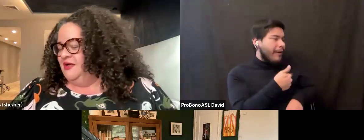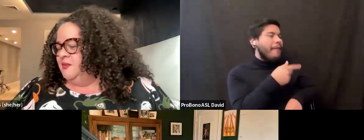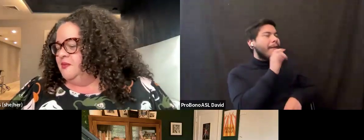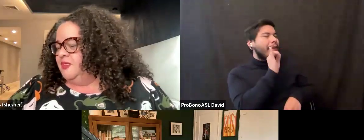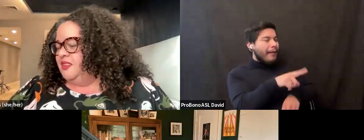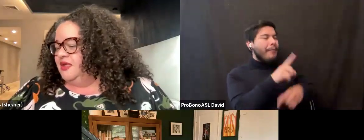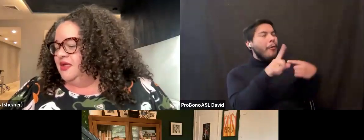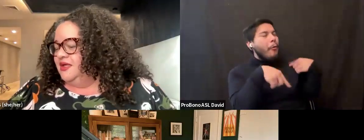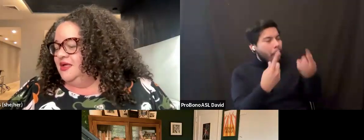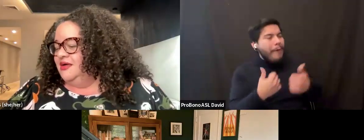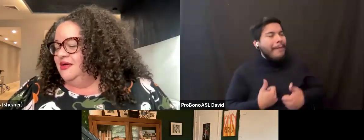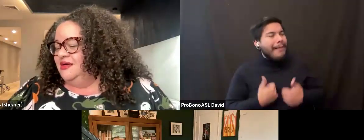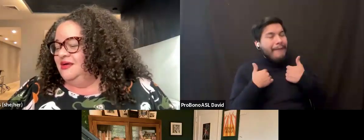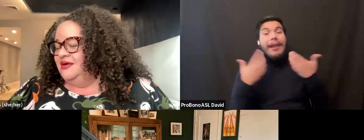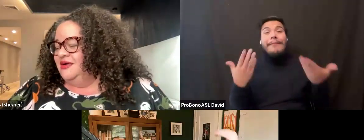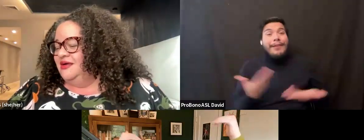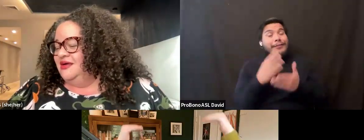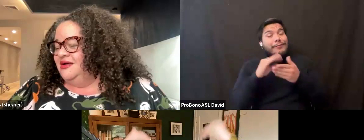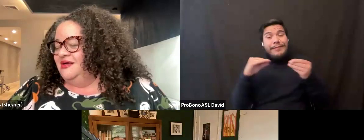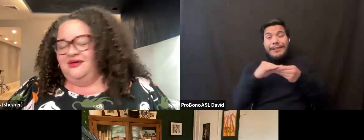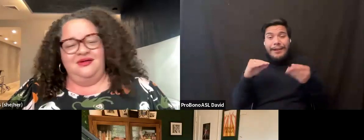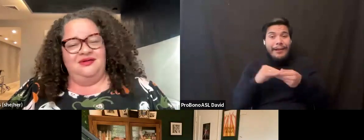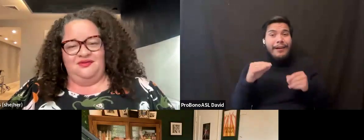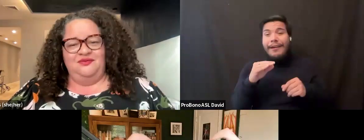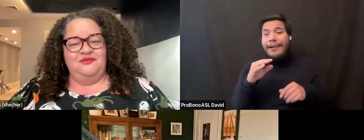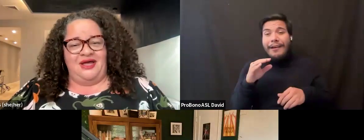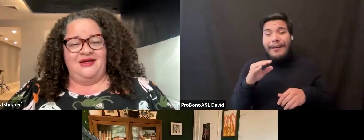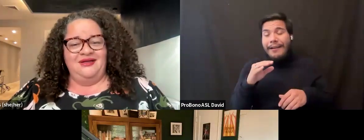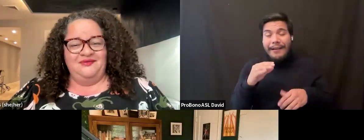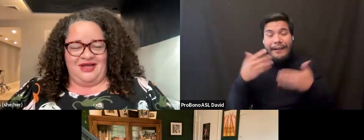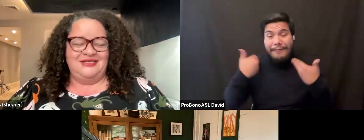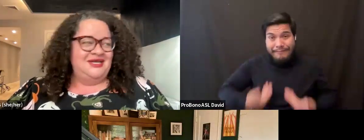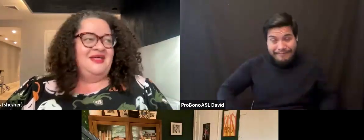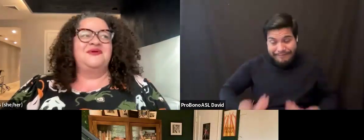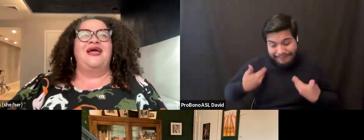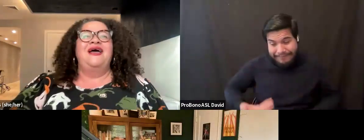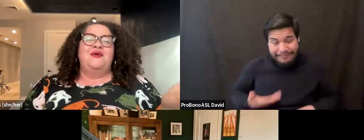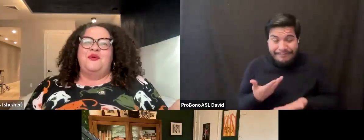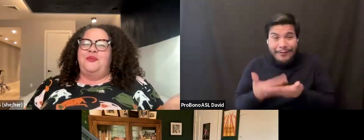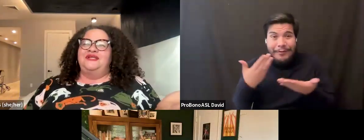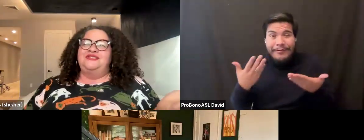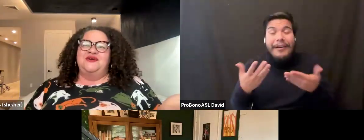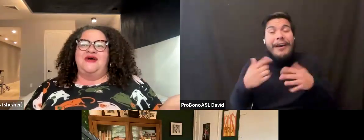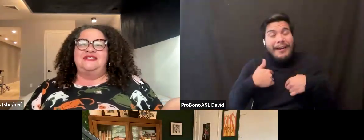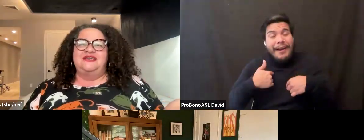Here to tell you just an nm of one. Right here. Right? That's right. You tell you. But it's just so fascinating.